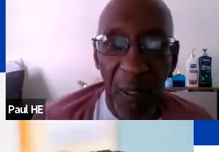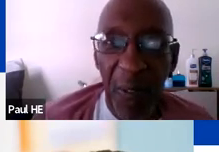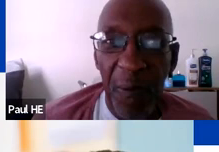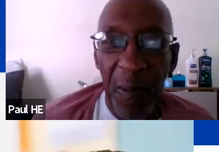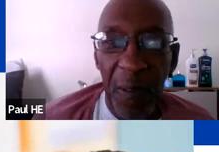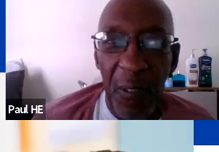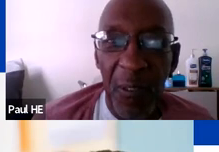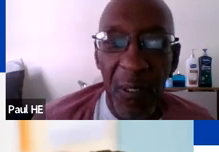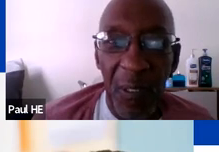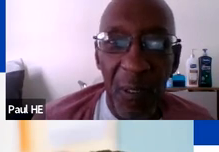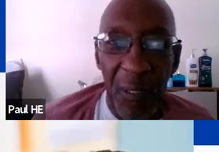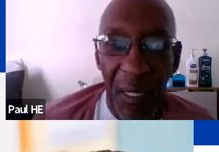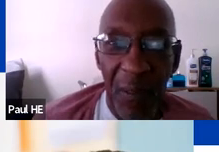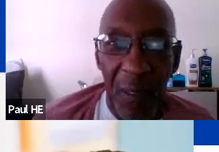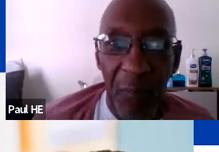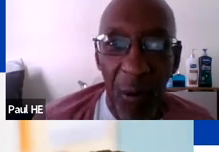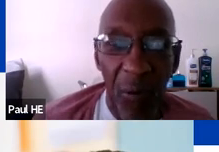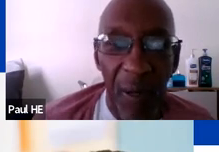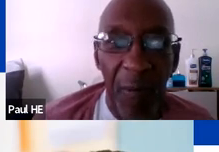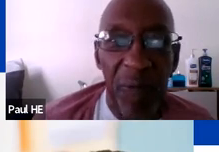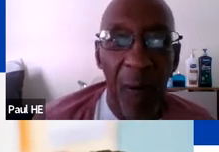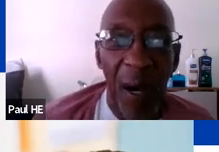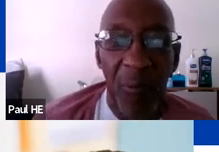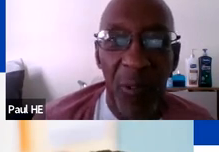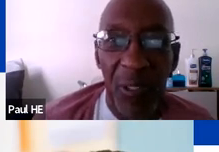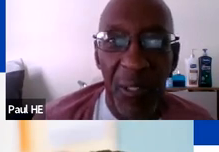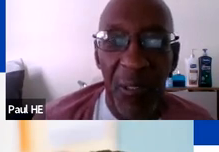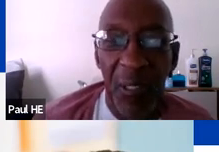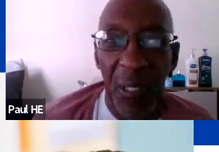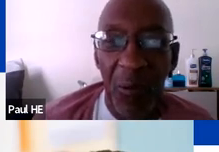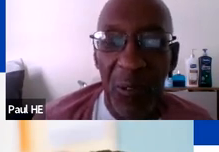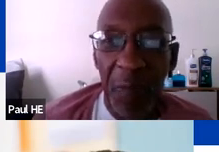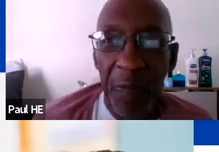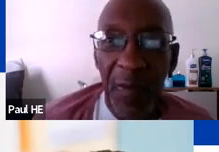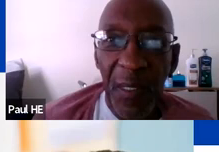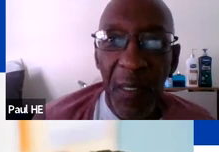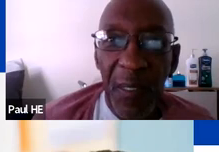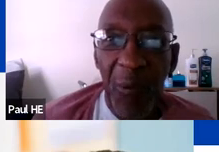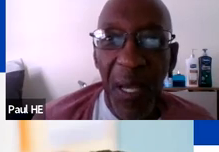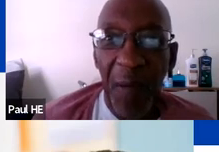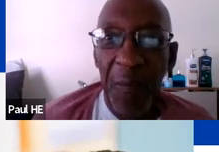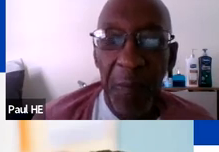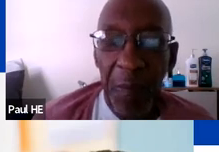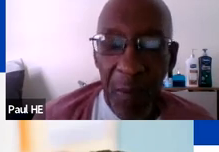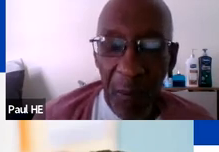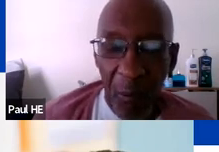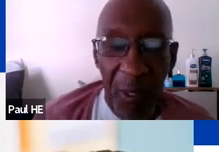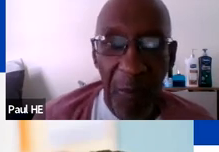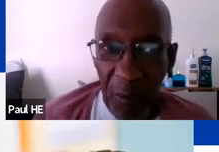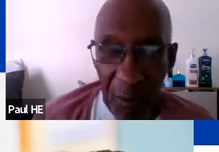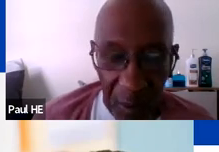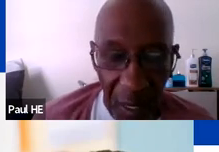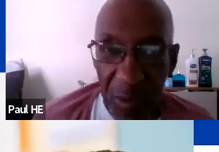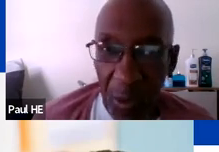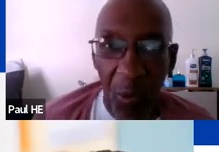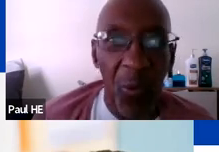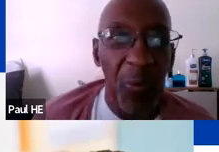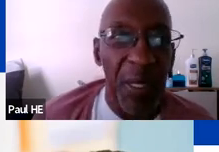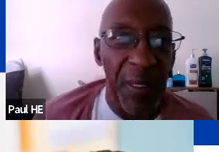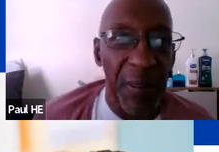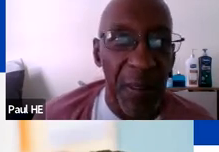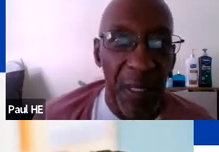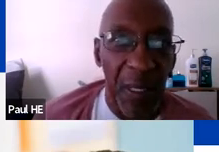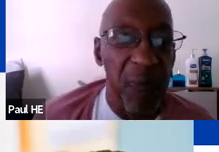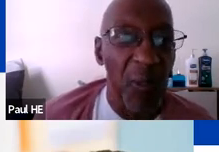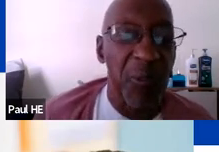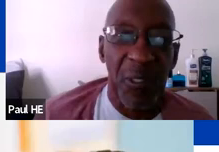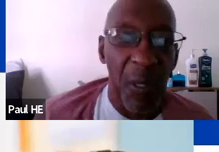where we could tech program by which seniors and adults that we have. We have zoom and help with